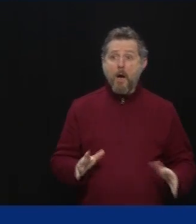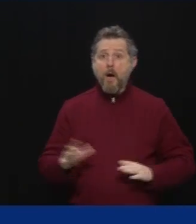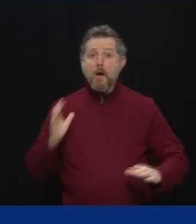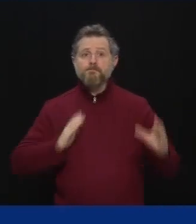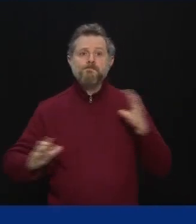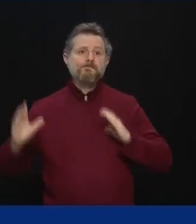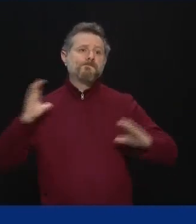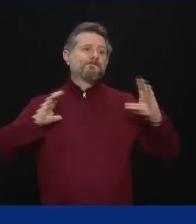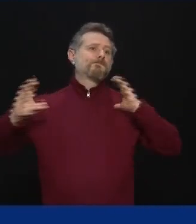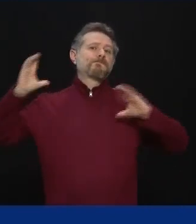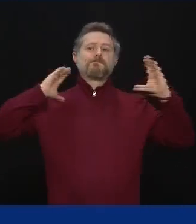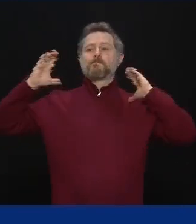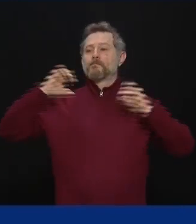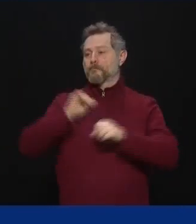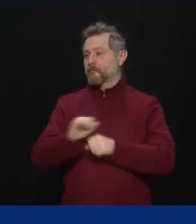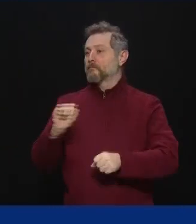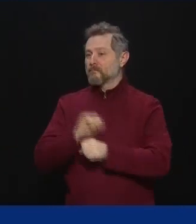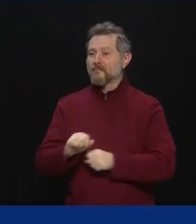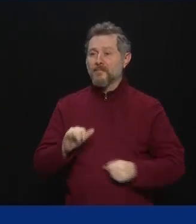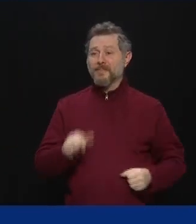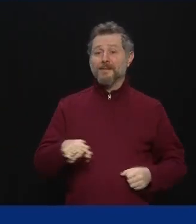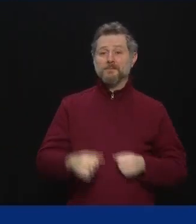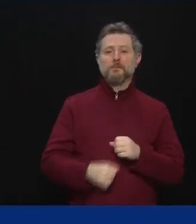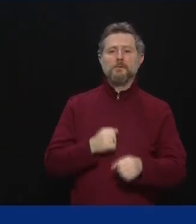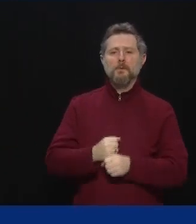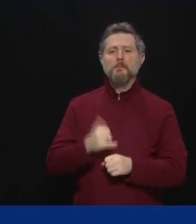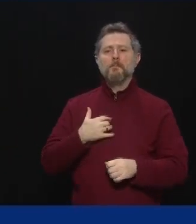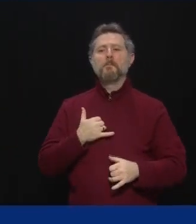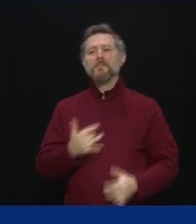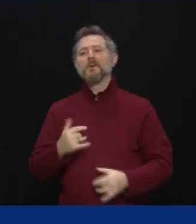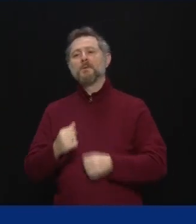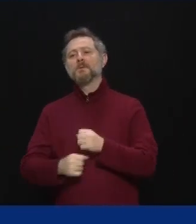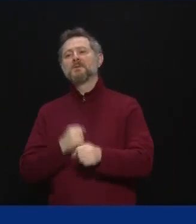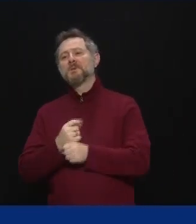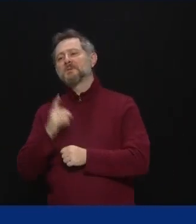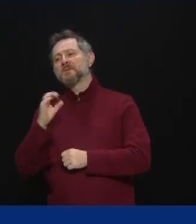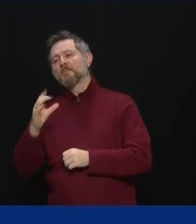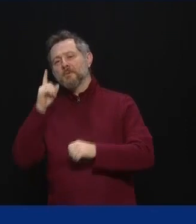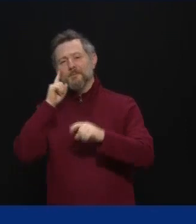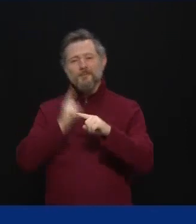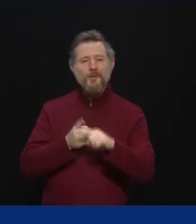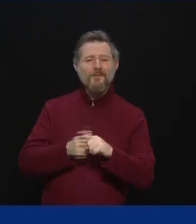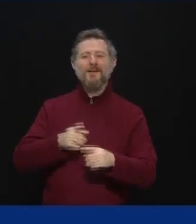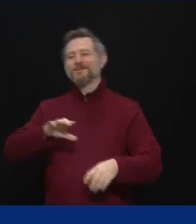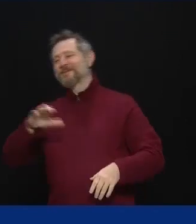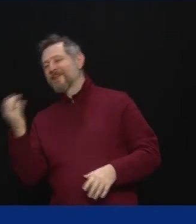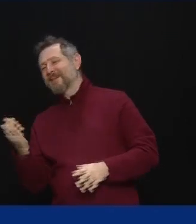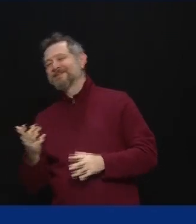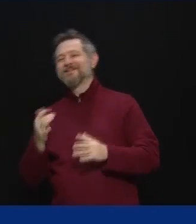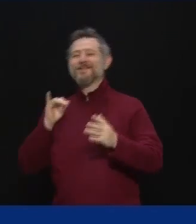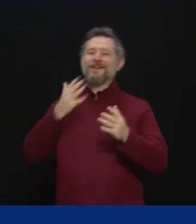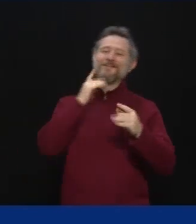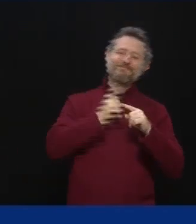HAVE TO DO WHEN THEY SIGNED UP FOR THEIR JOBS AND CAREERS AND PROFESSIONS, AND, YES. THIS IS A SEASON OF HOPE.